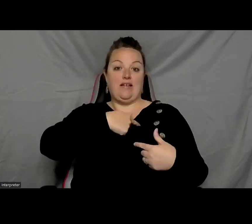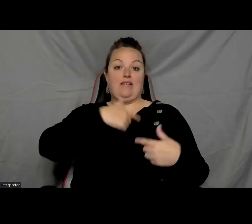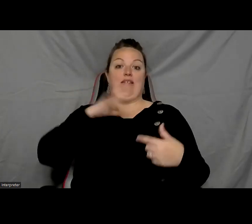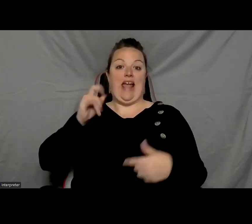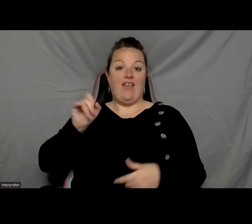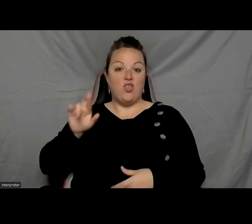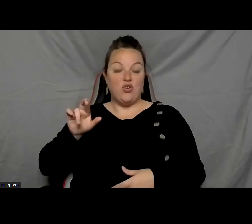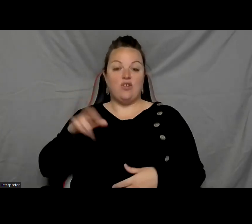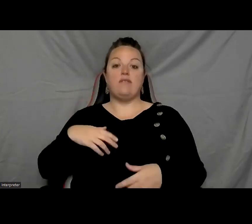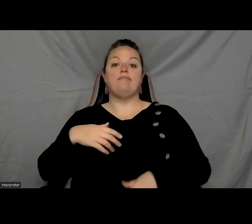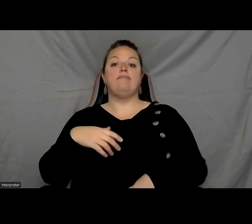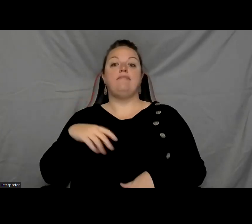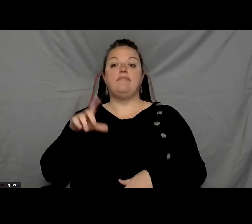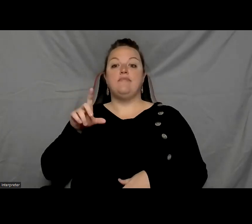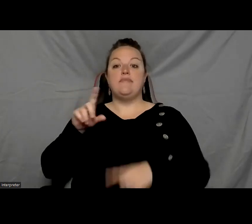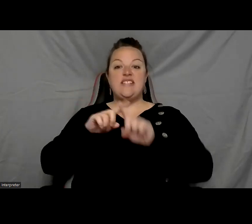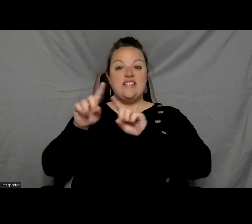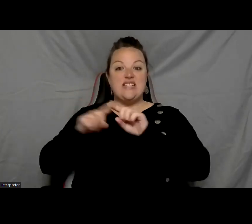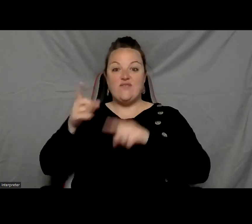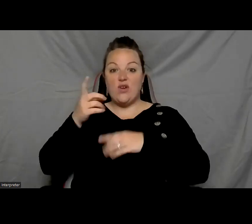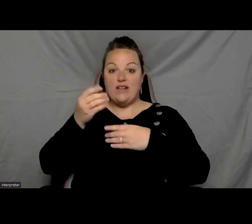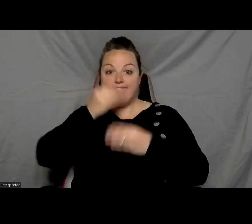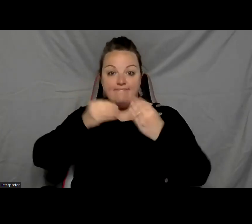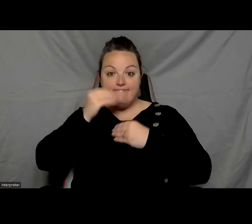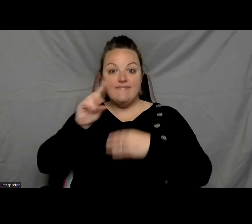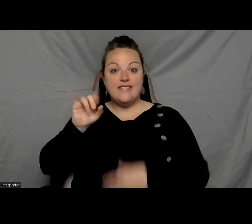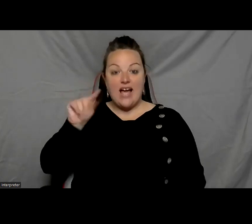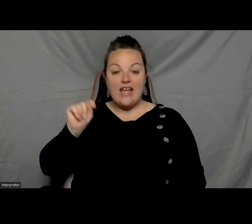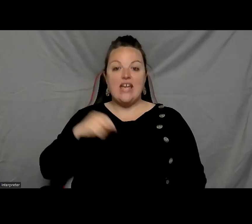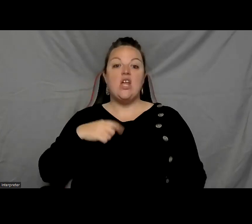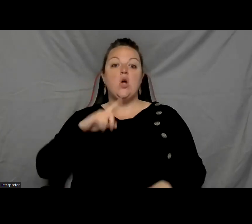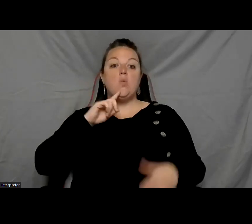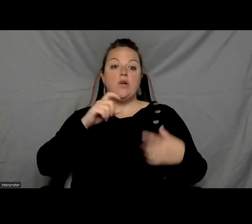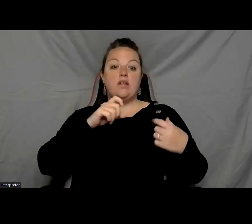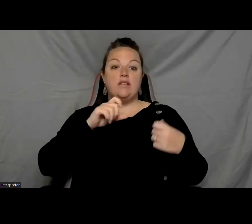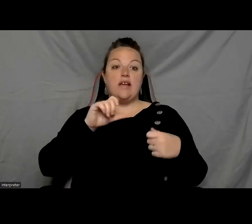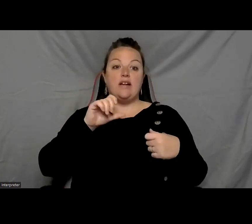dysphasia diets and to use medical durable equipment, like foyer lifts and specialized